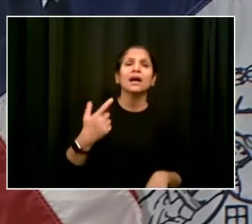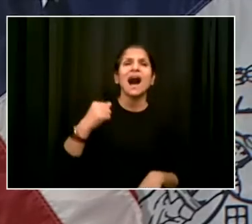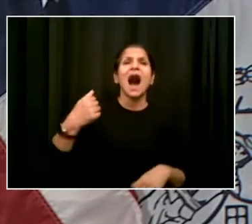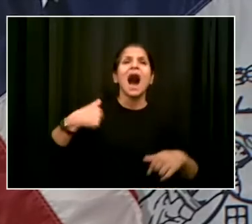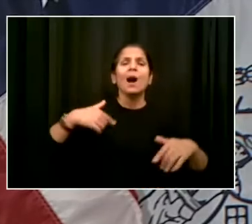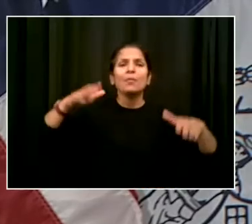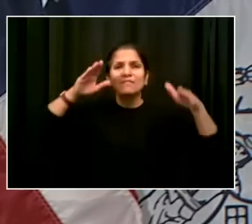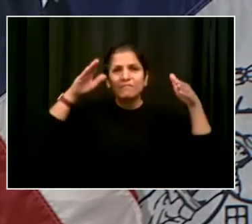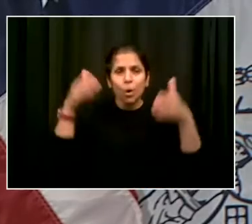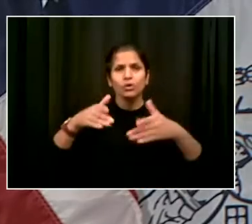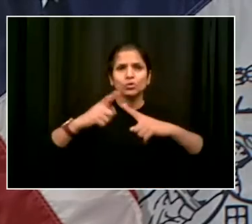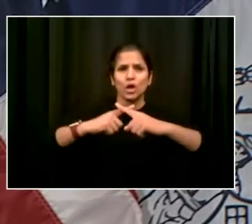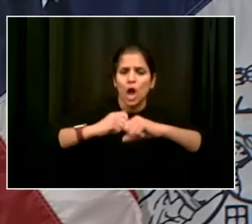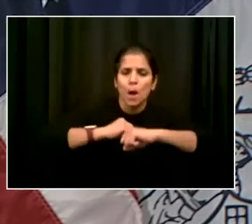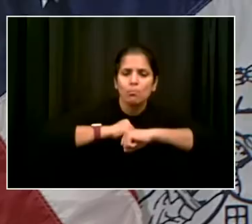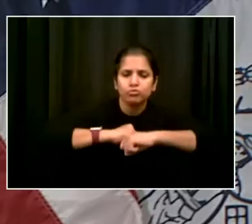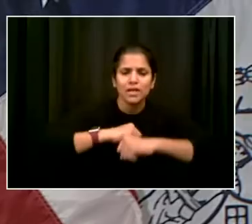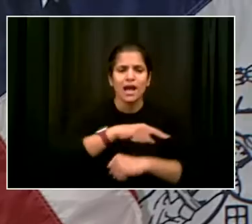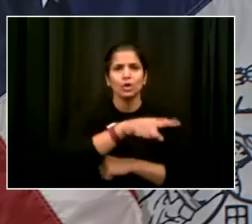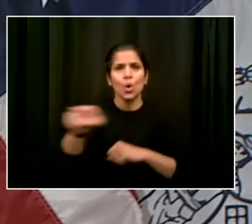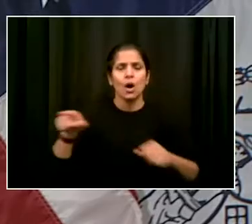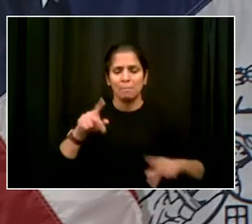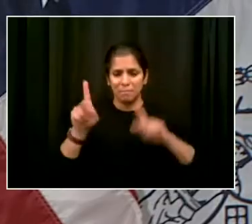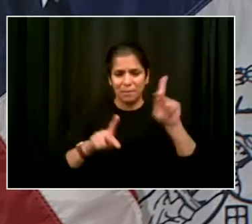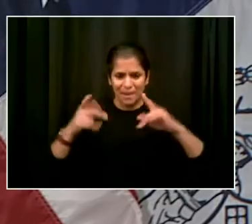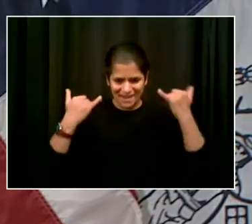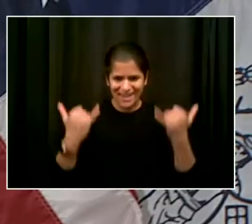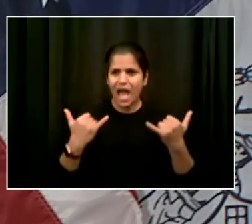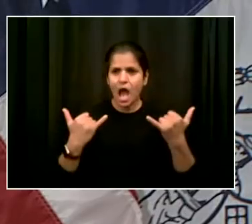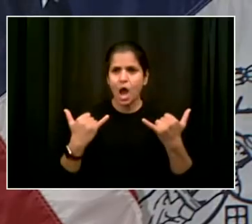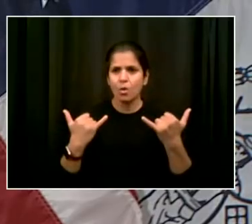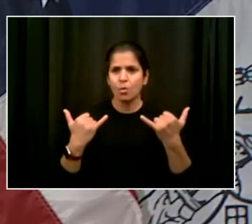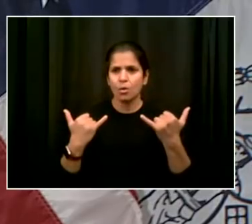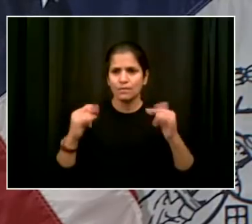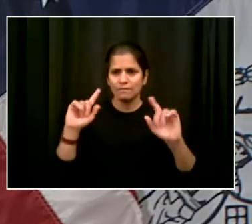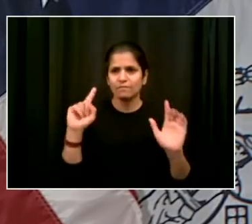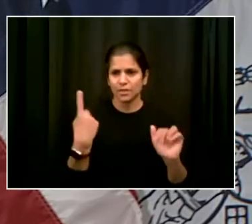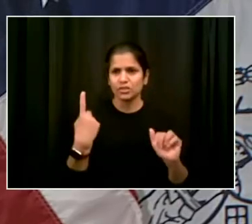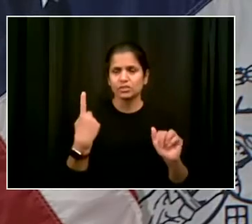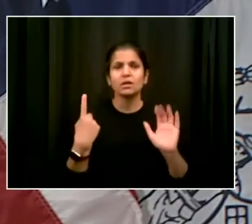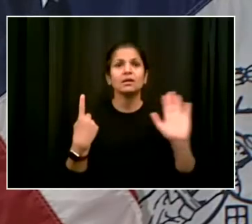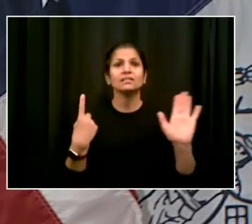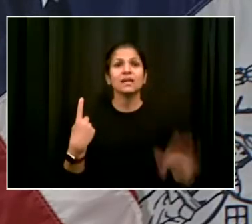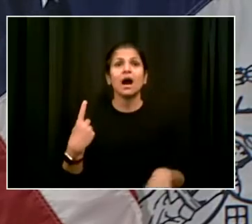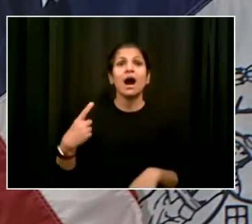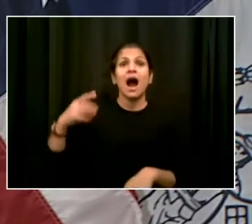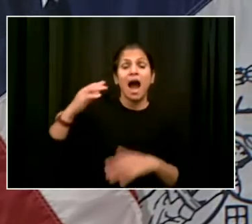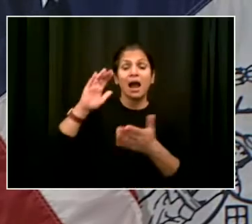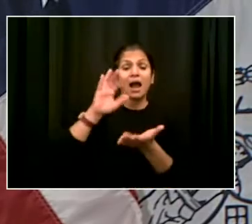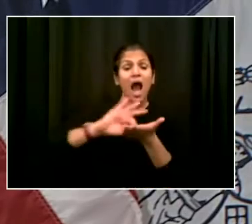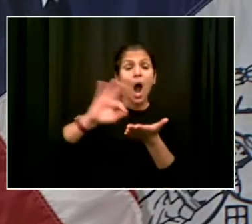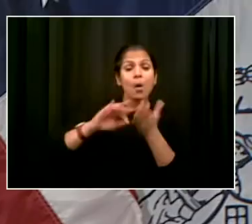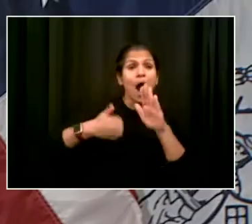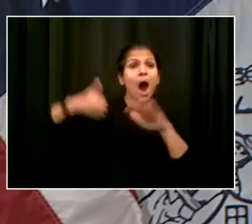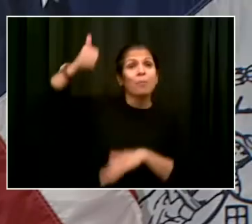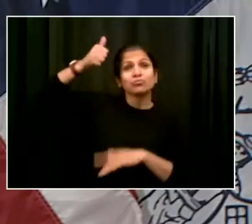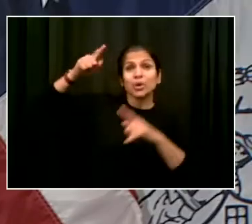BOTTOM LINE HERE IS, WE NEED TO KEEP OUR FOCUS ON PROTECTING THE HEALTH OF NEW YORKERS RIGHT NOW. THAT IS CLEARLY